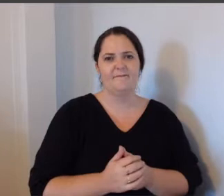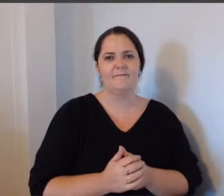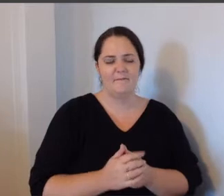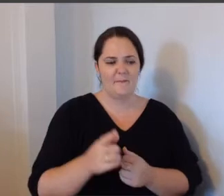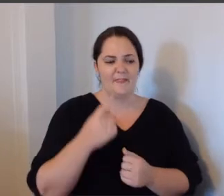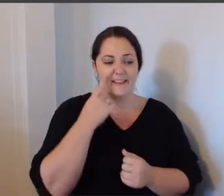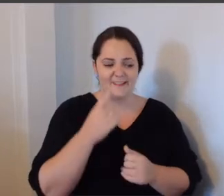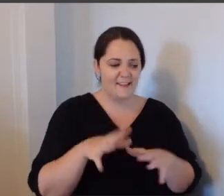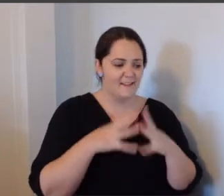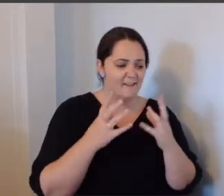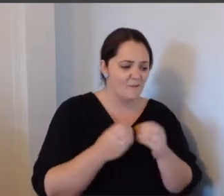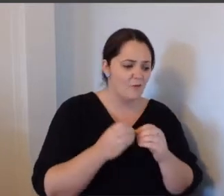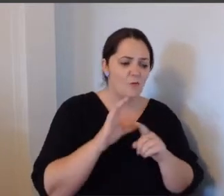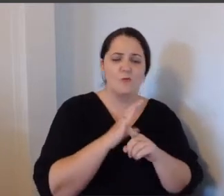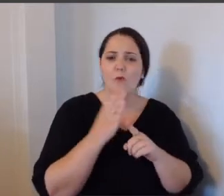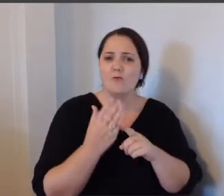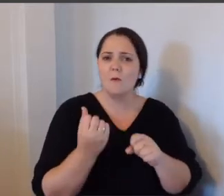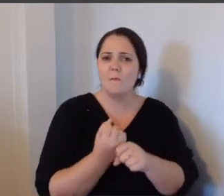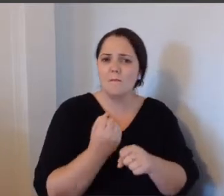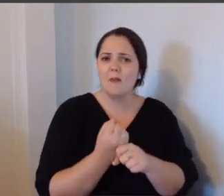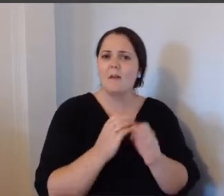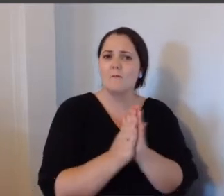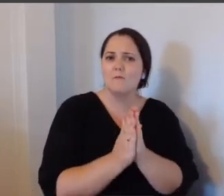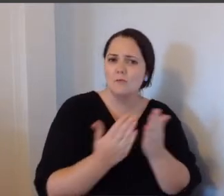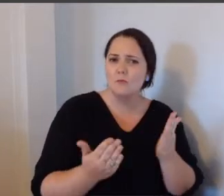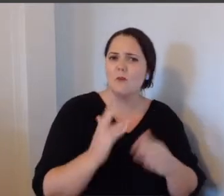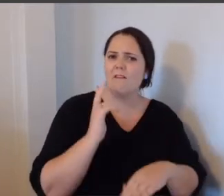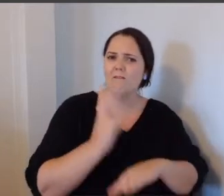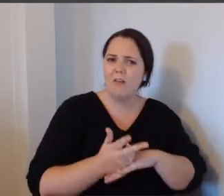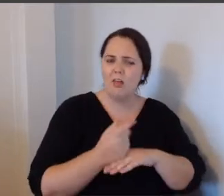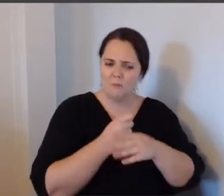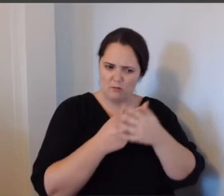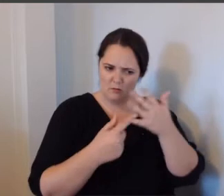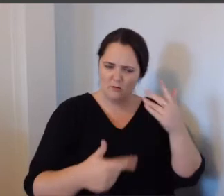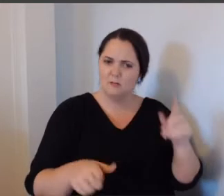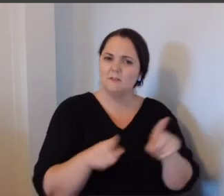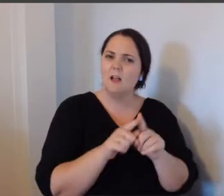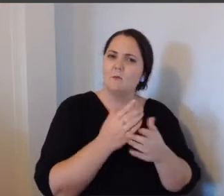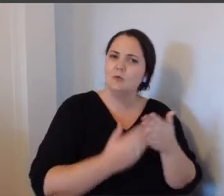whole of the cultural production: the books, the films, the bio pics that reinforce this narrative.